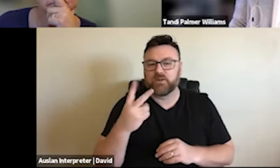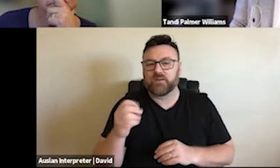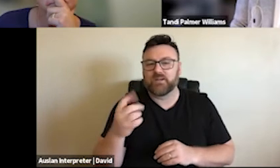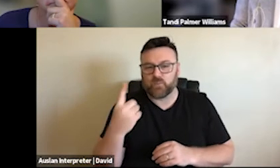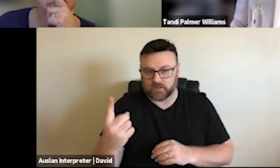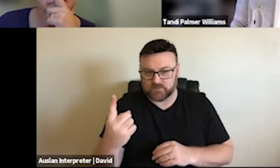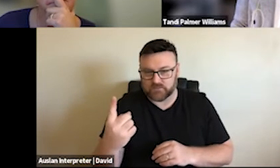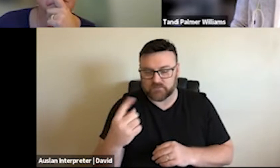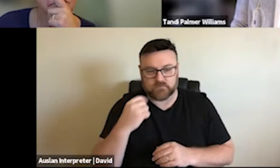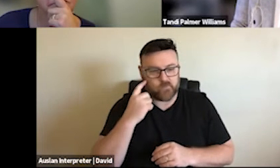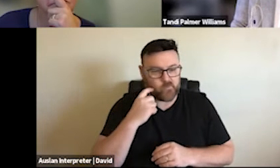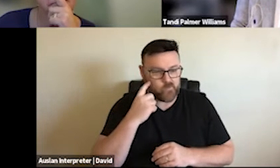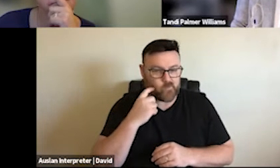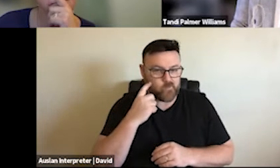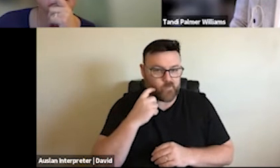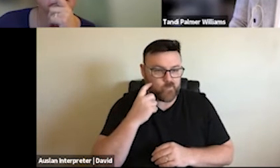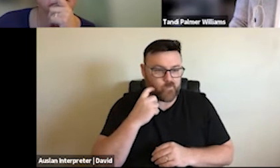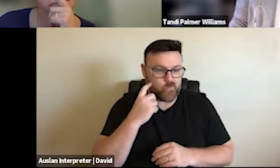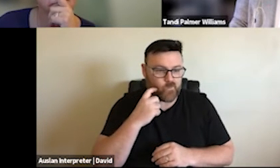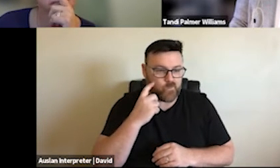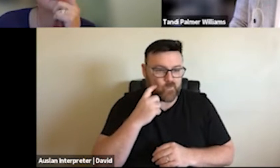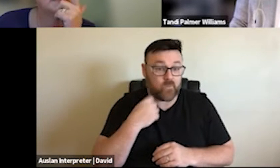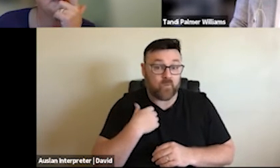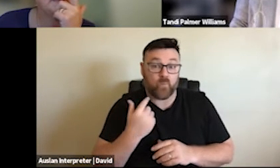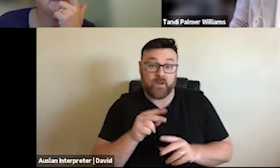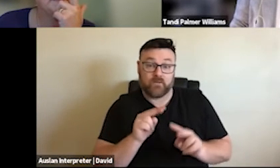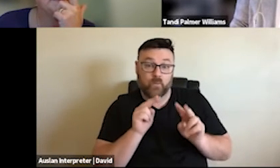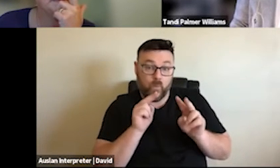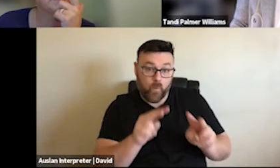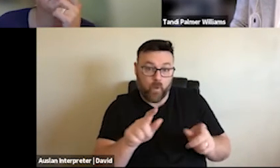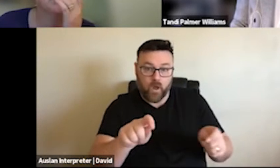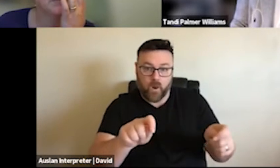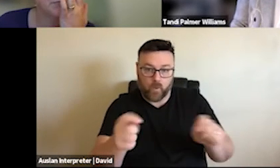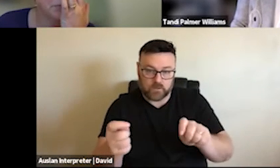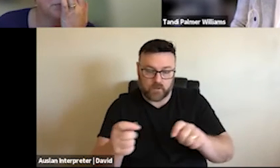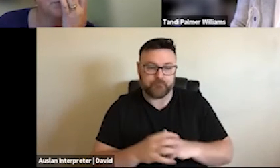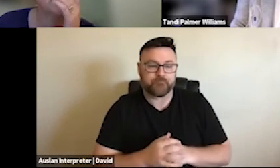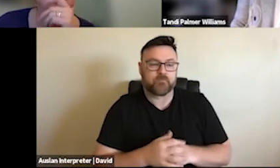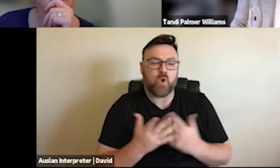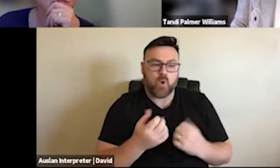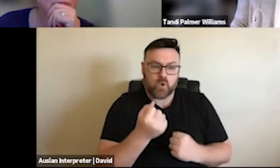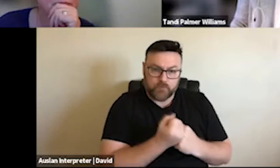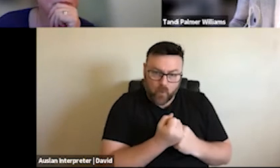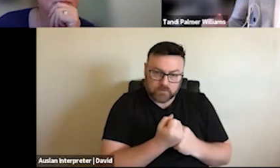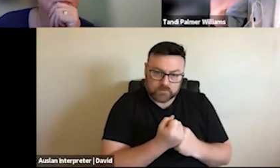What we saw in lockdown is supporting artists I was important.